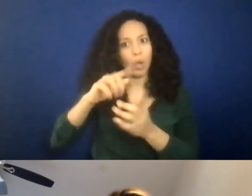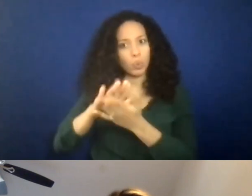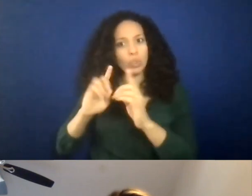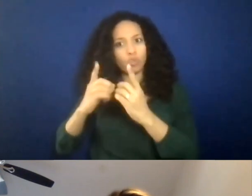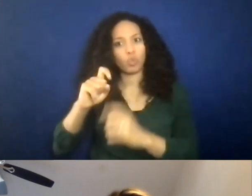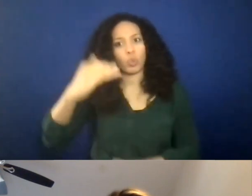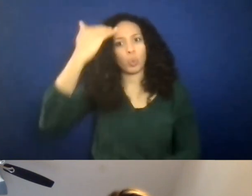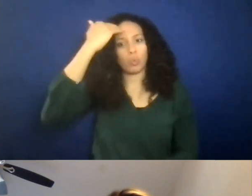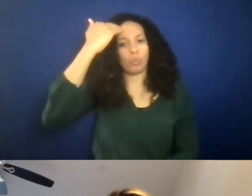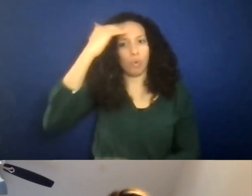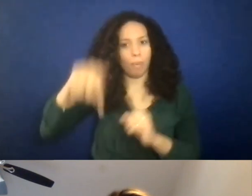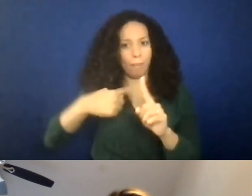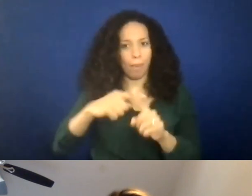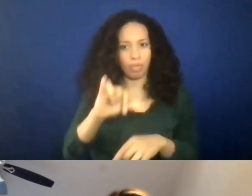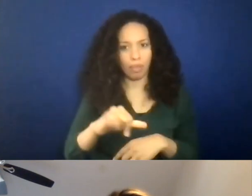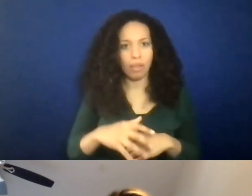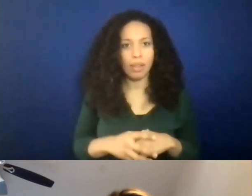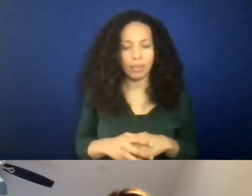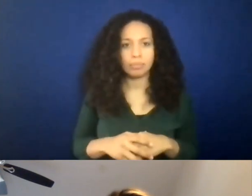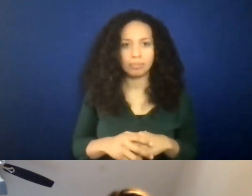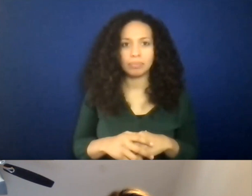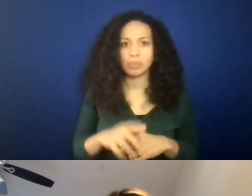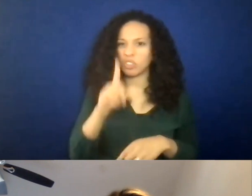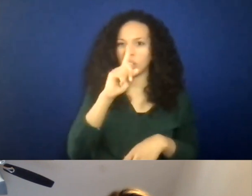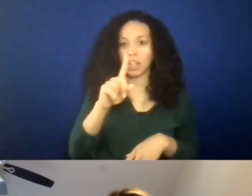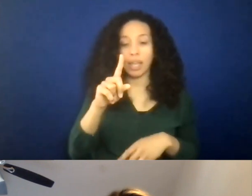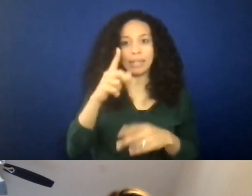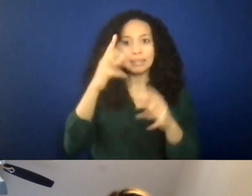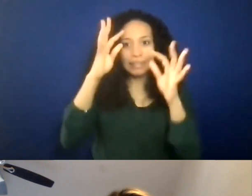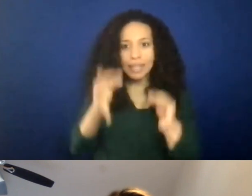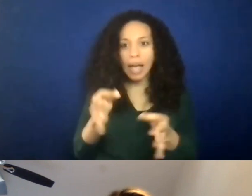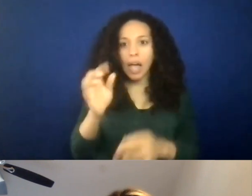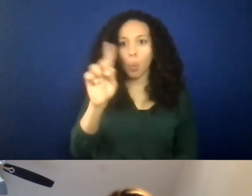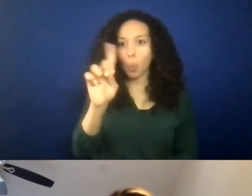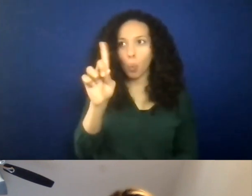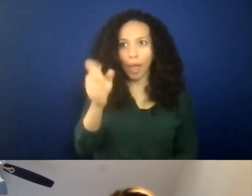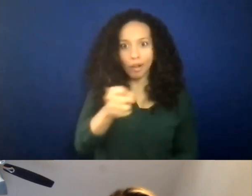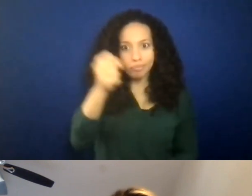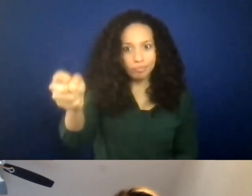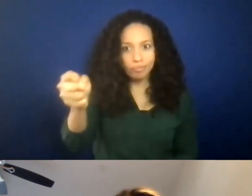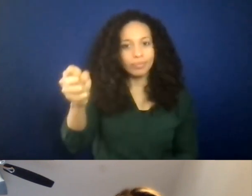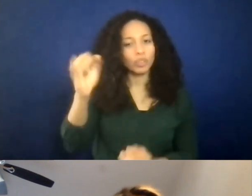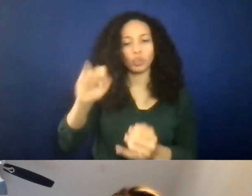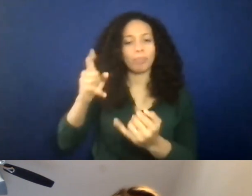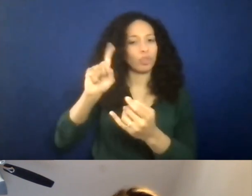But this should really be probably the last thing that is discussed and decided by the IEP team.